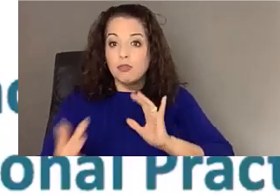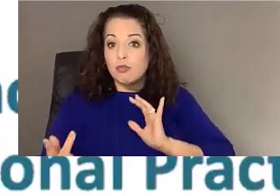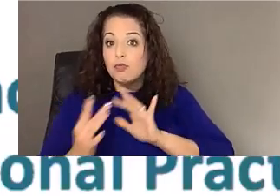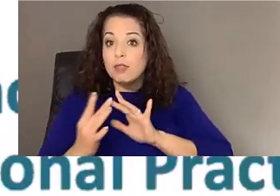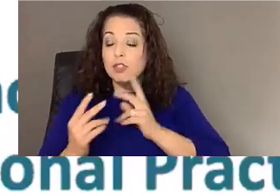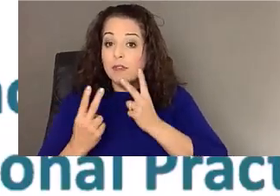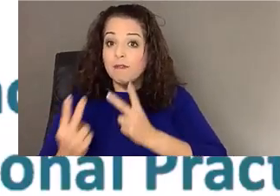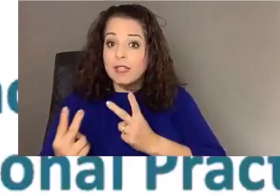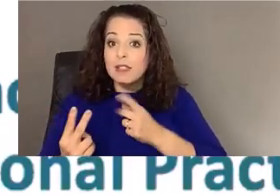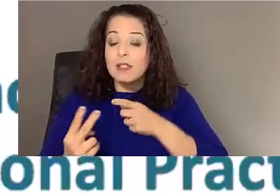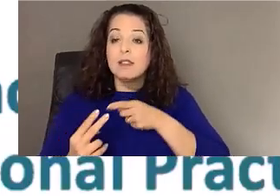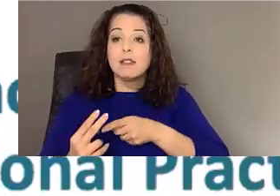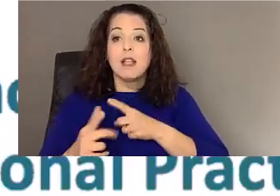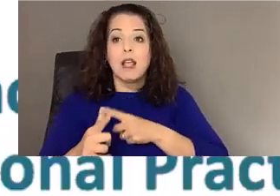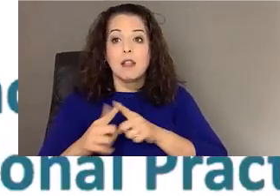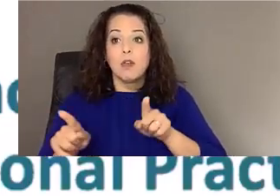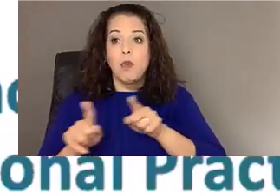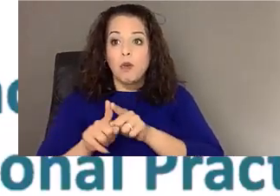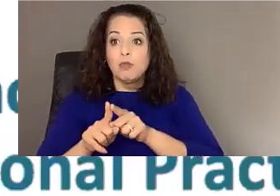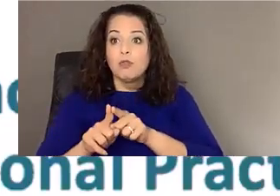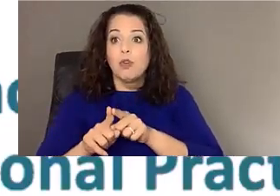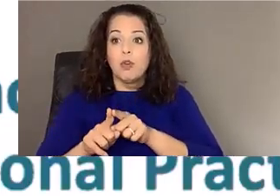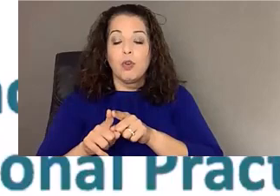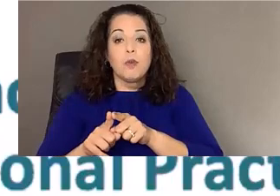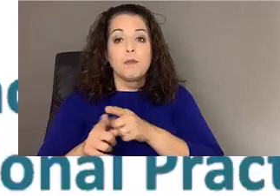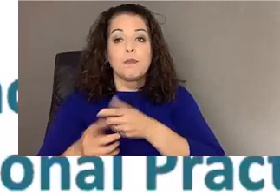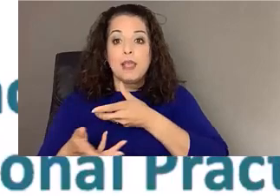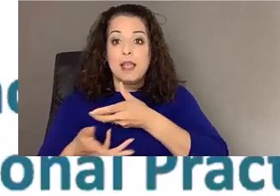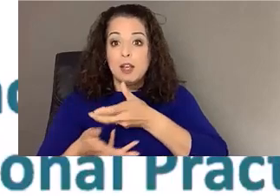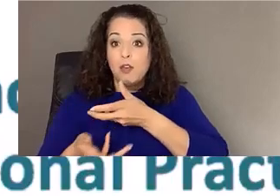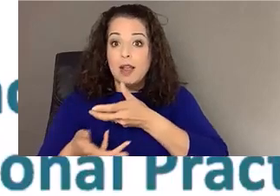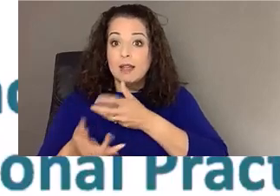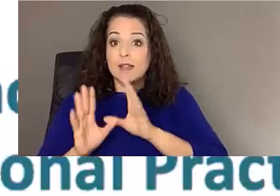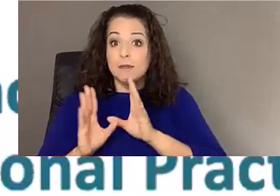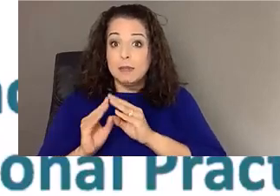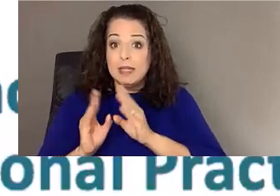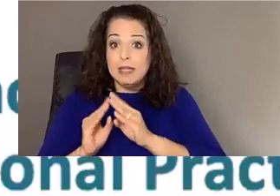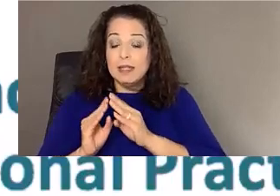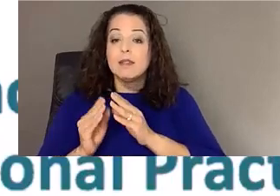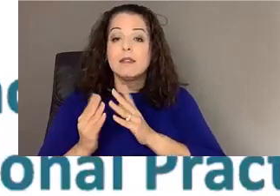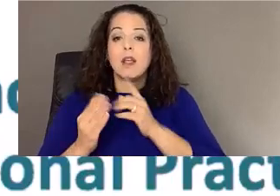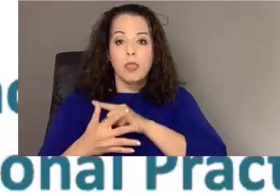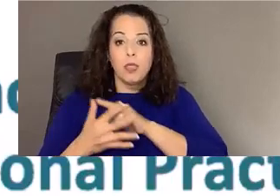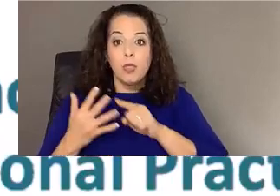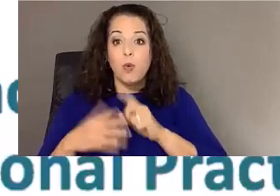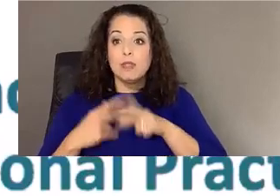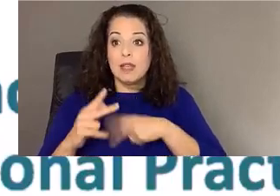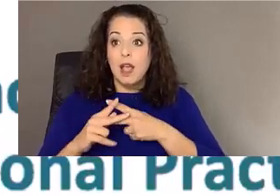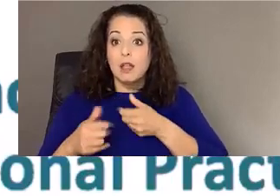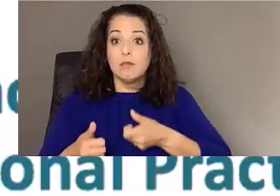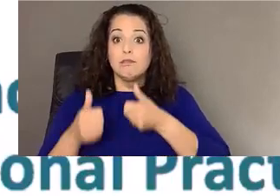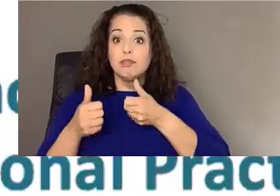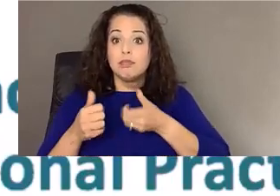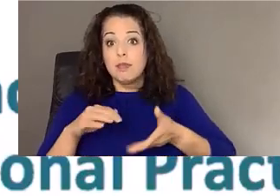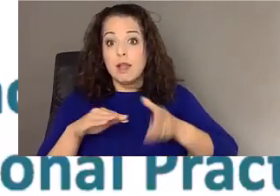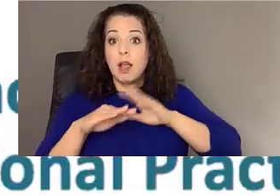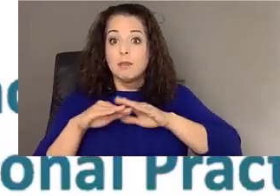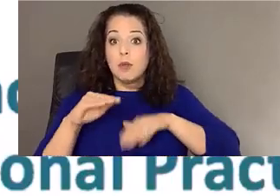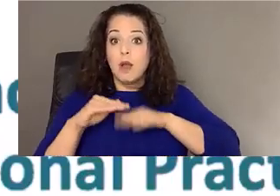and interactive meetings can improve it up to 10%.